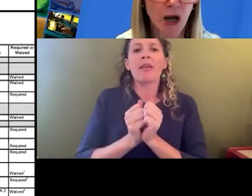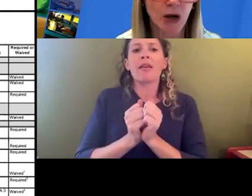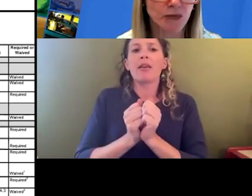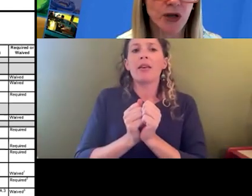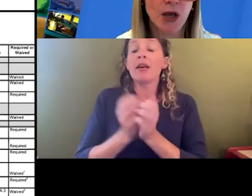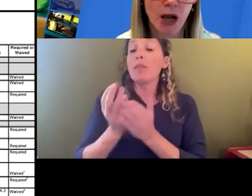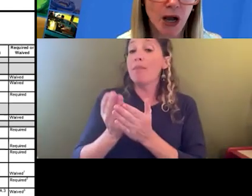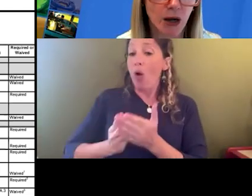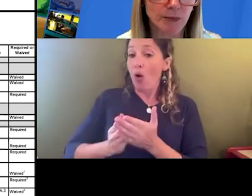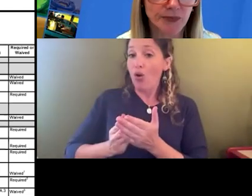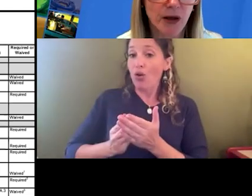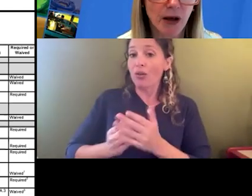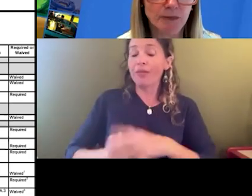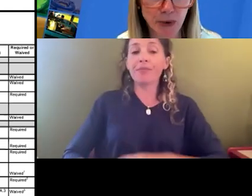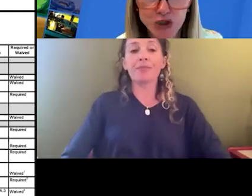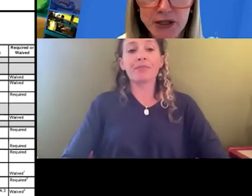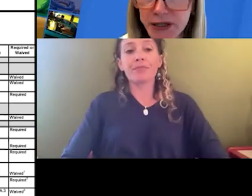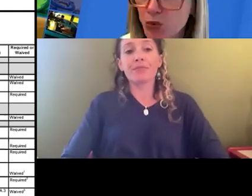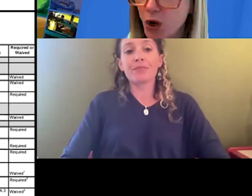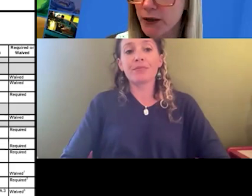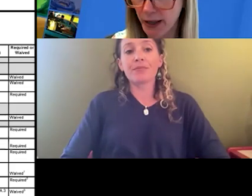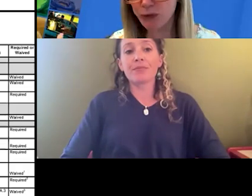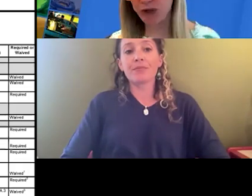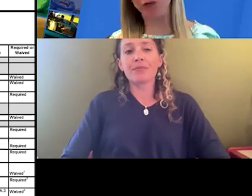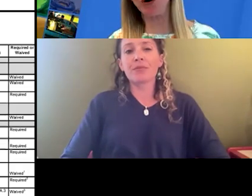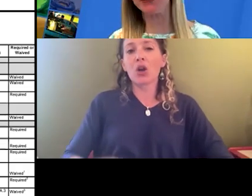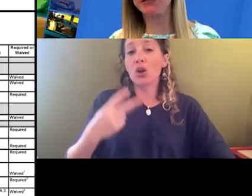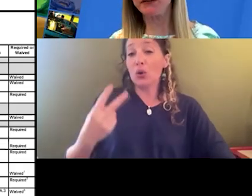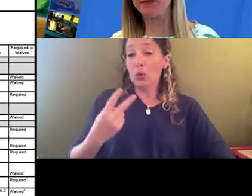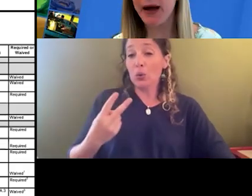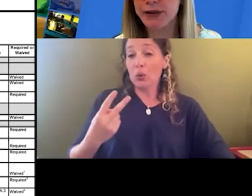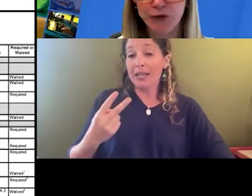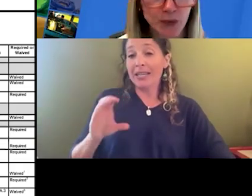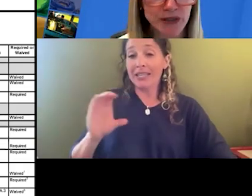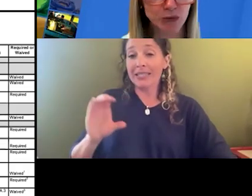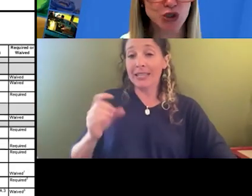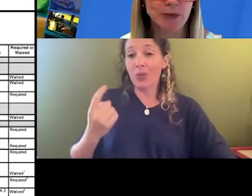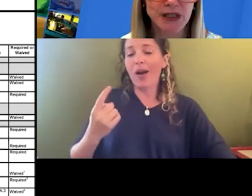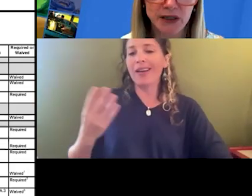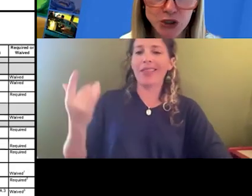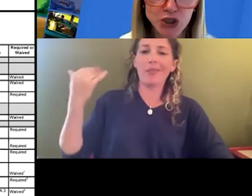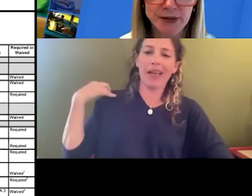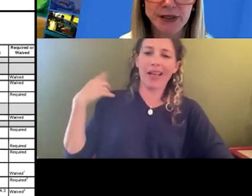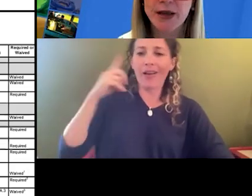of both GC1 and what we did in the past for the research terms and conditions,